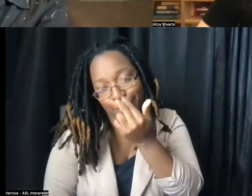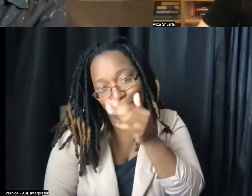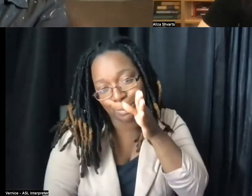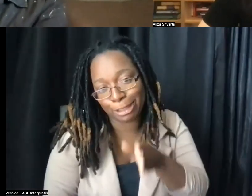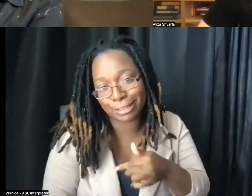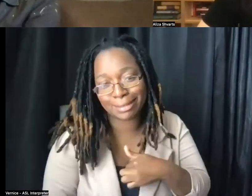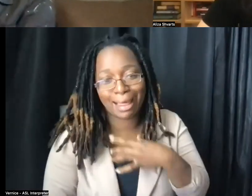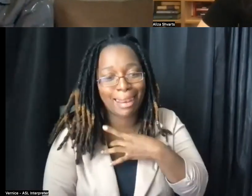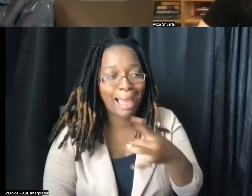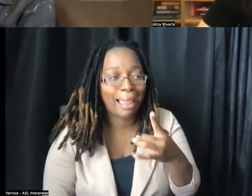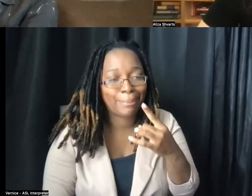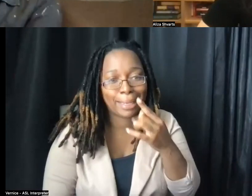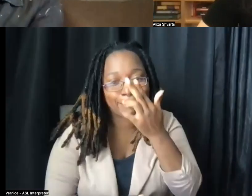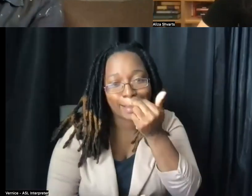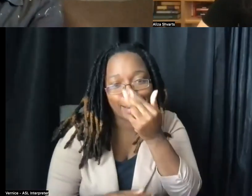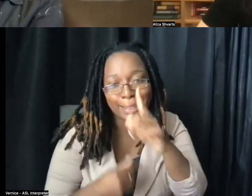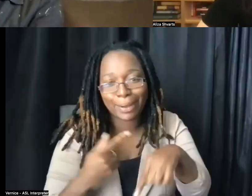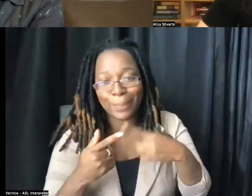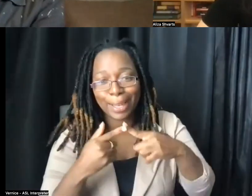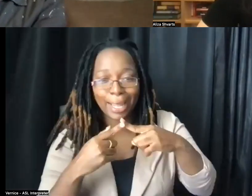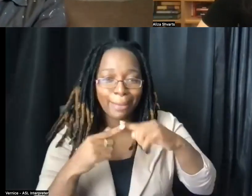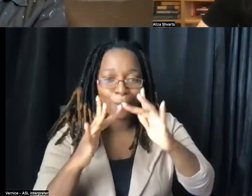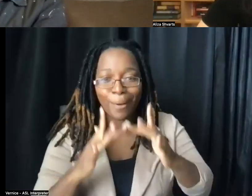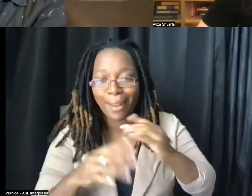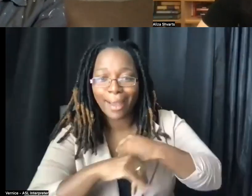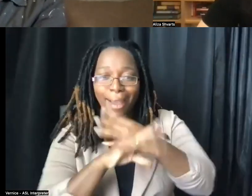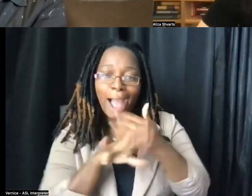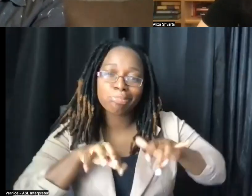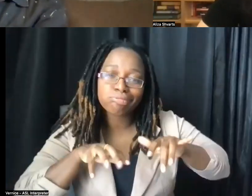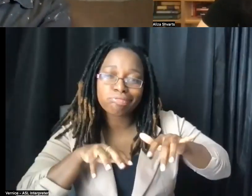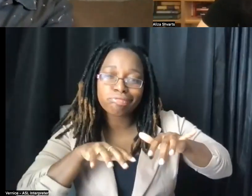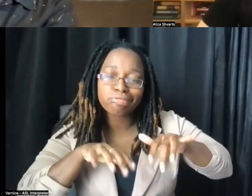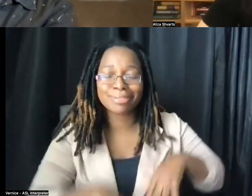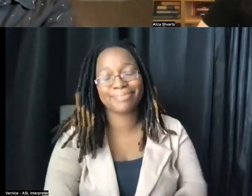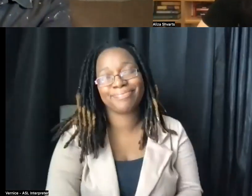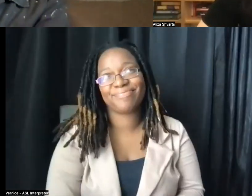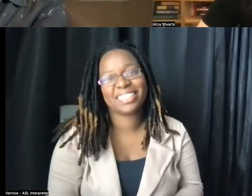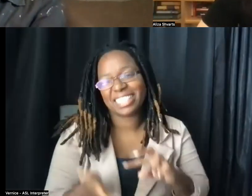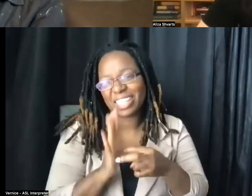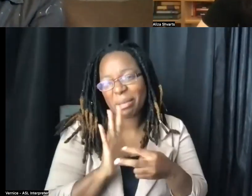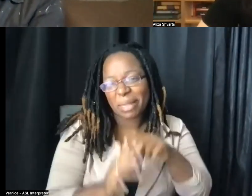because I am a person who enjoys cracking jokes and being funny on the internet. That meant